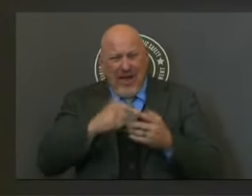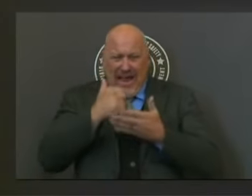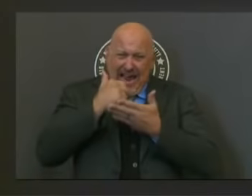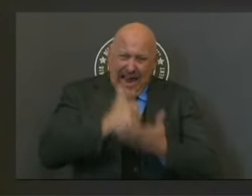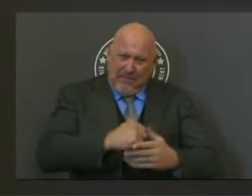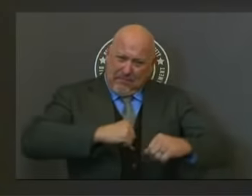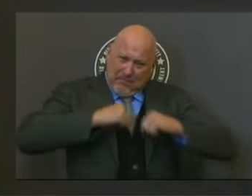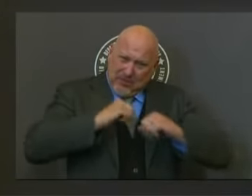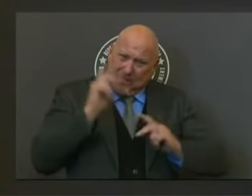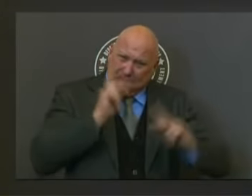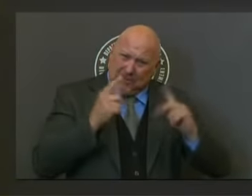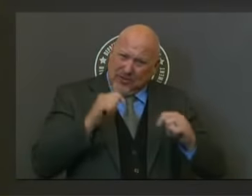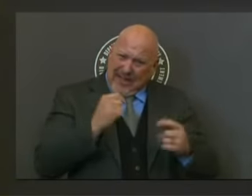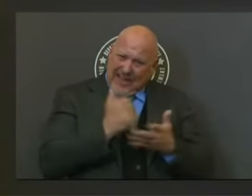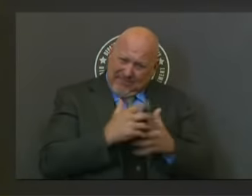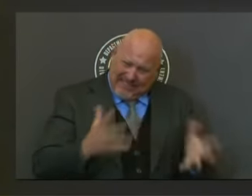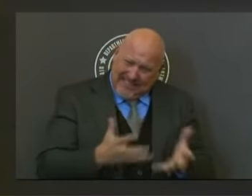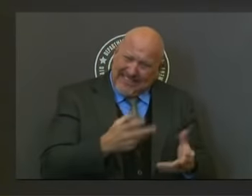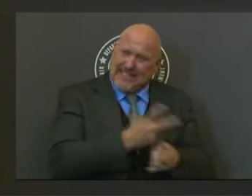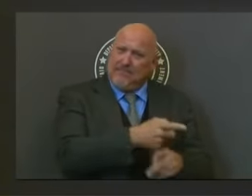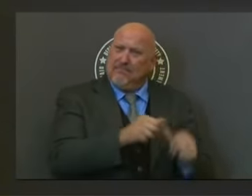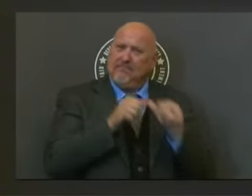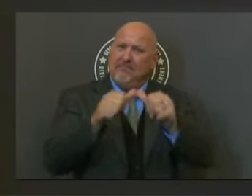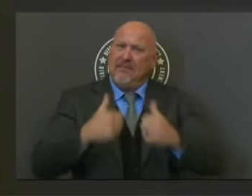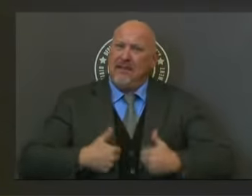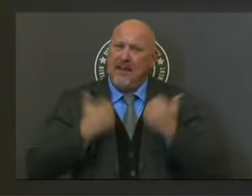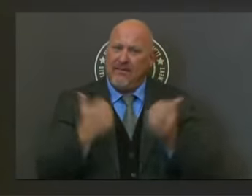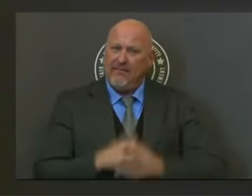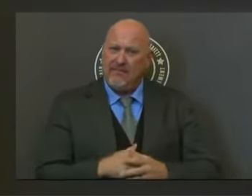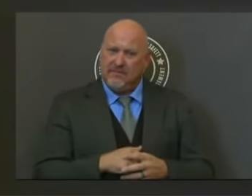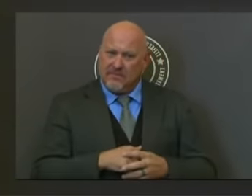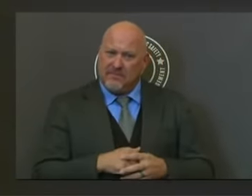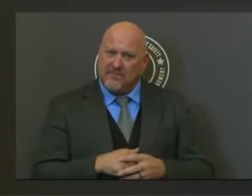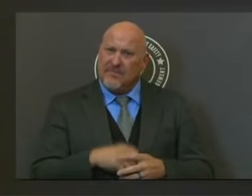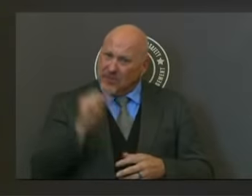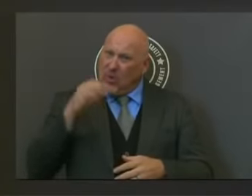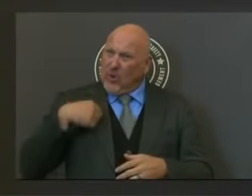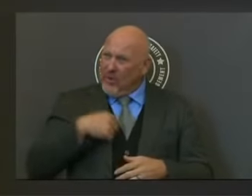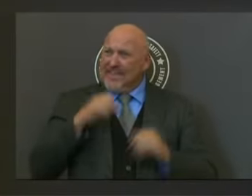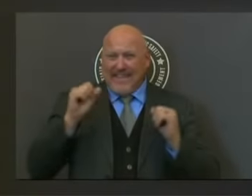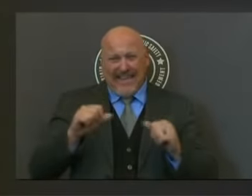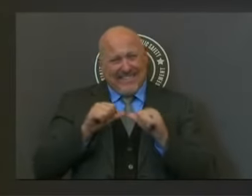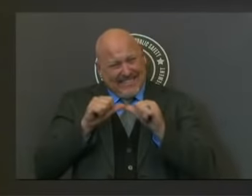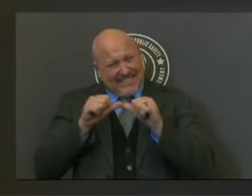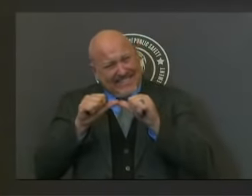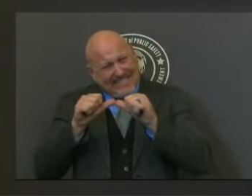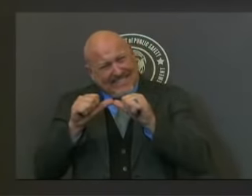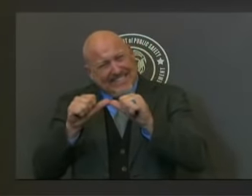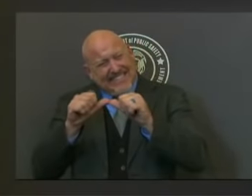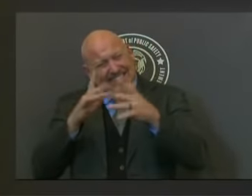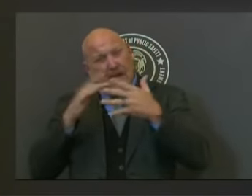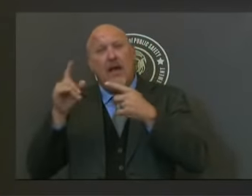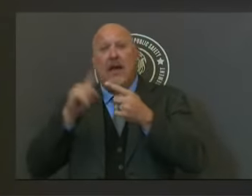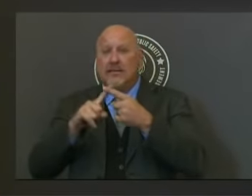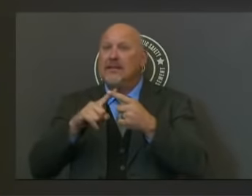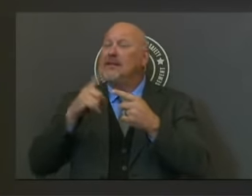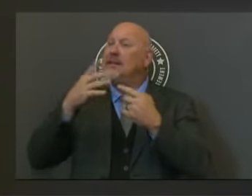can move towards a time when we don't have to worry about this